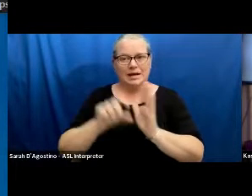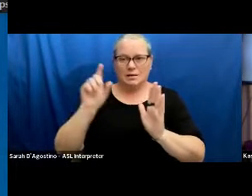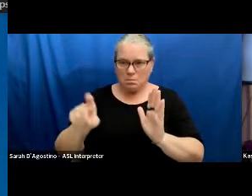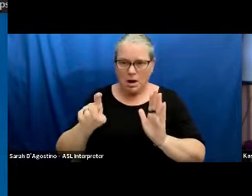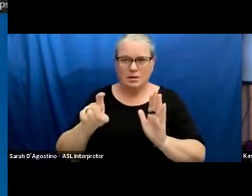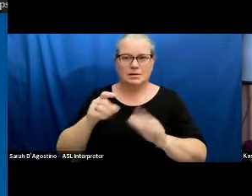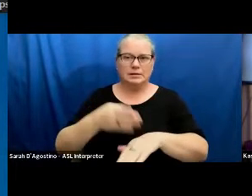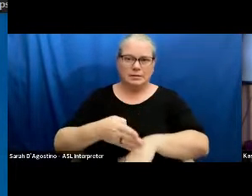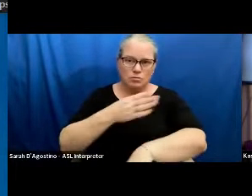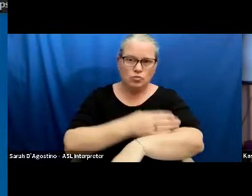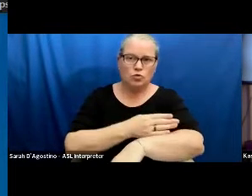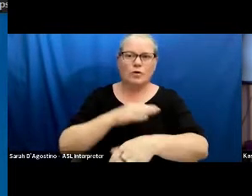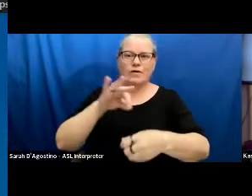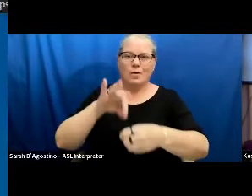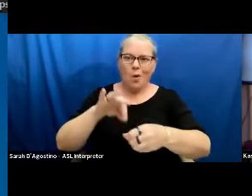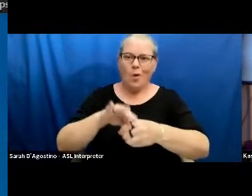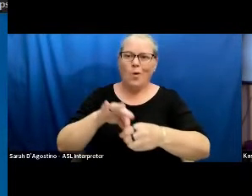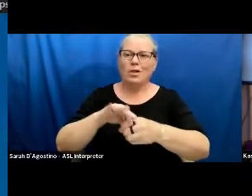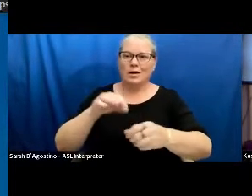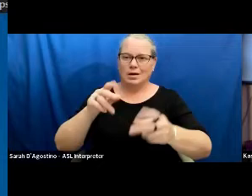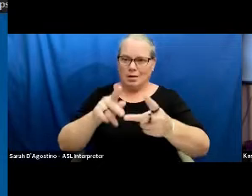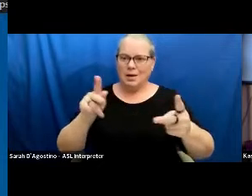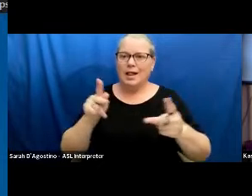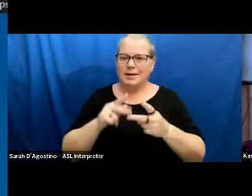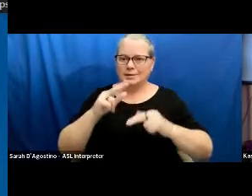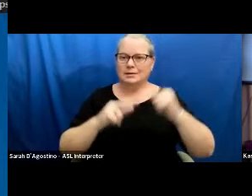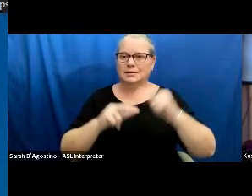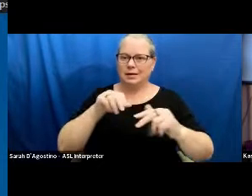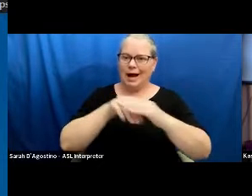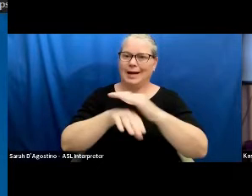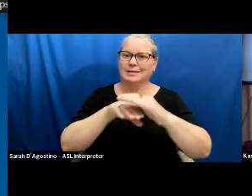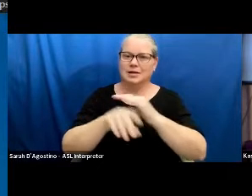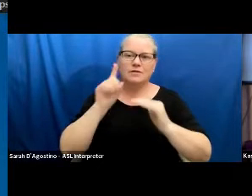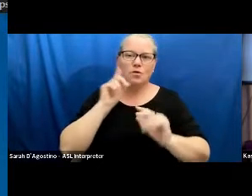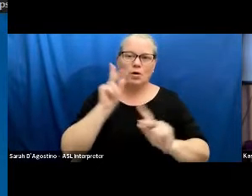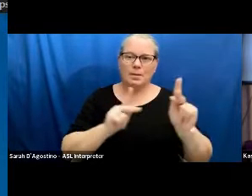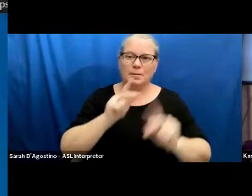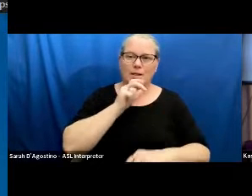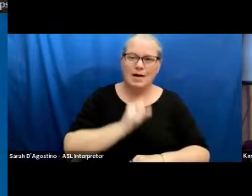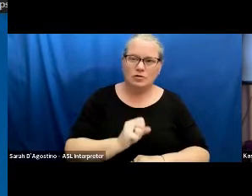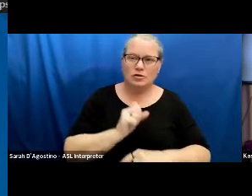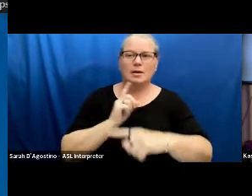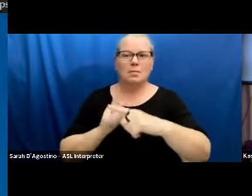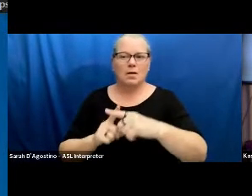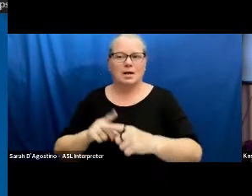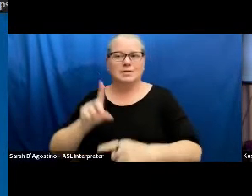access for elderly individuals and for people with disabilities during federal elections